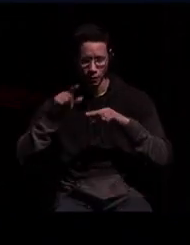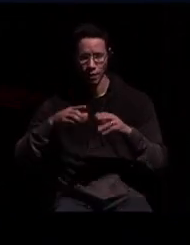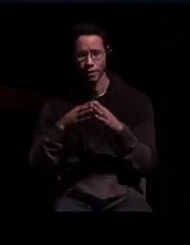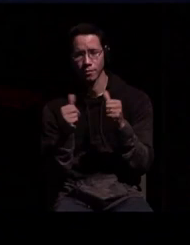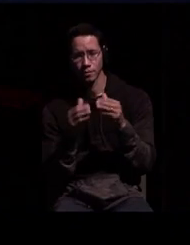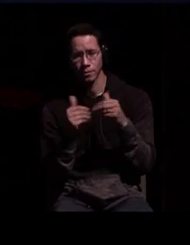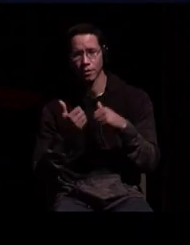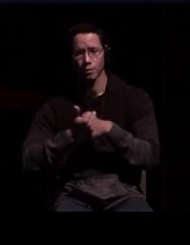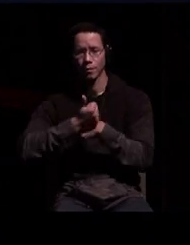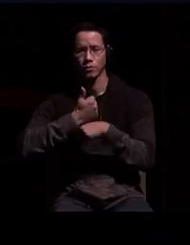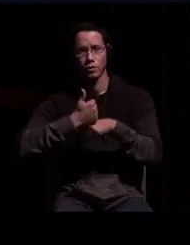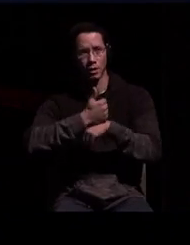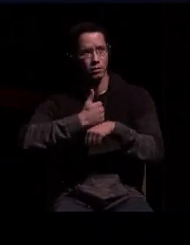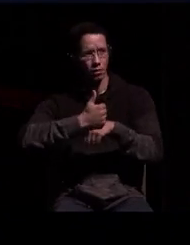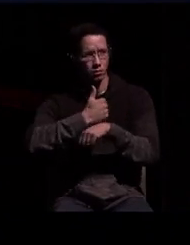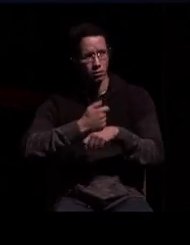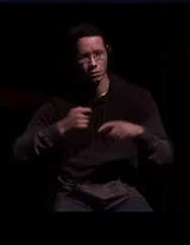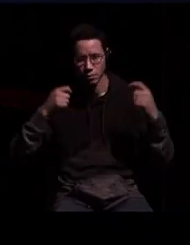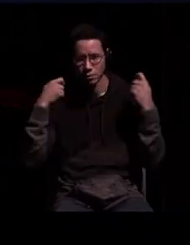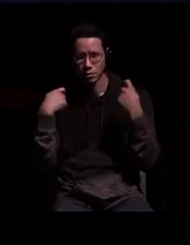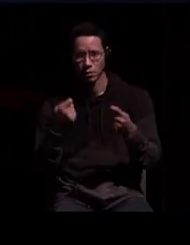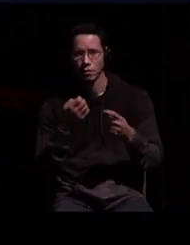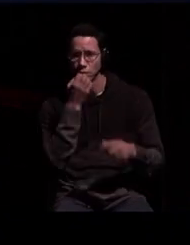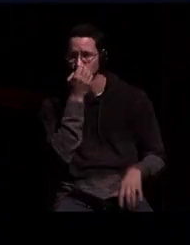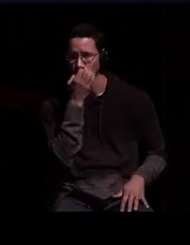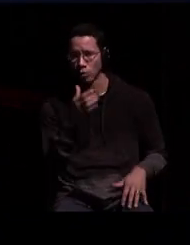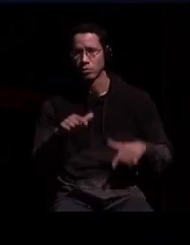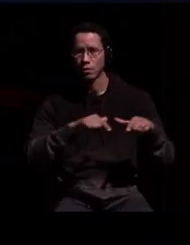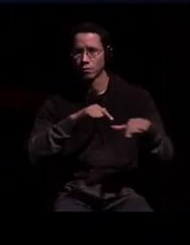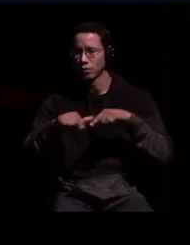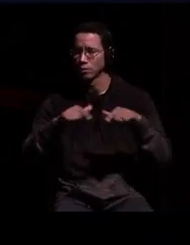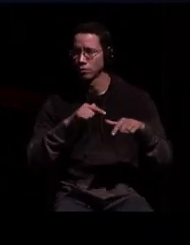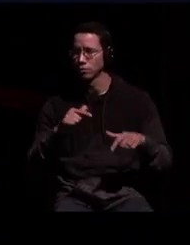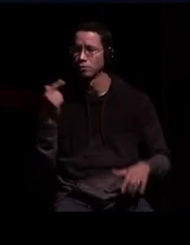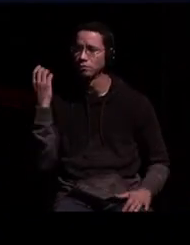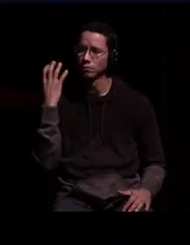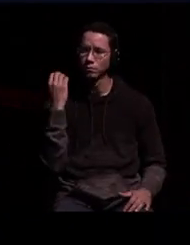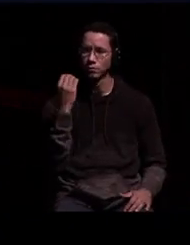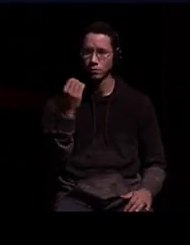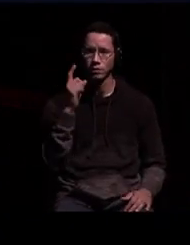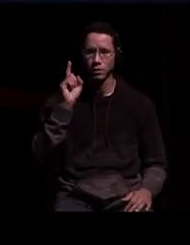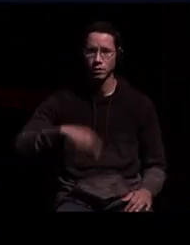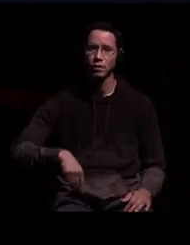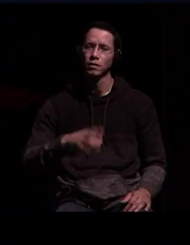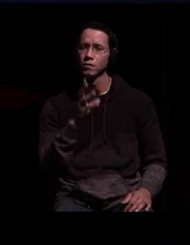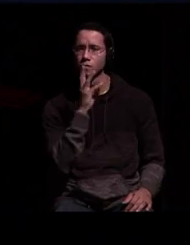be able to offer a good service as part of that recognition and achievement at work.